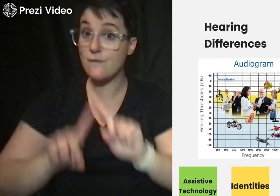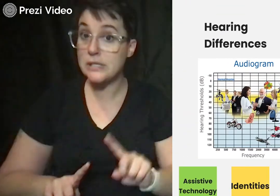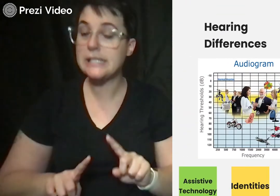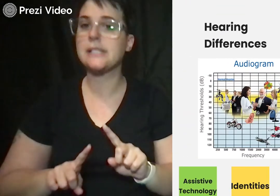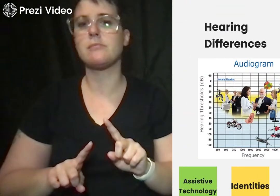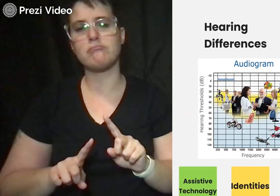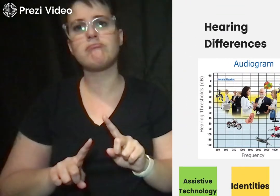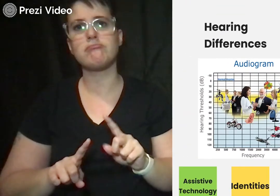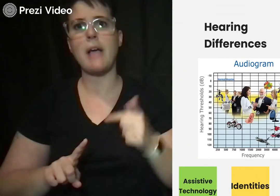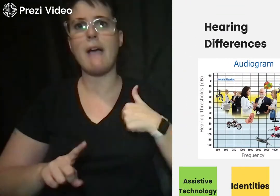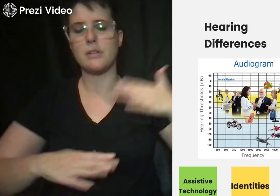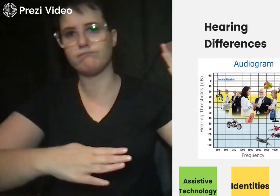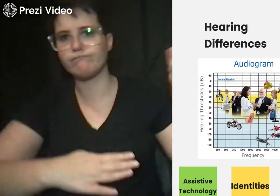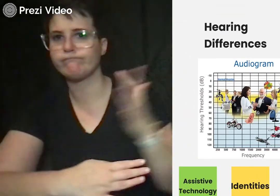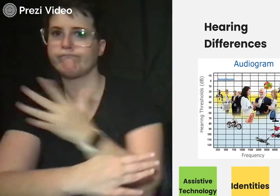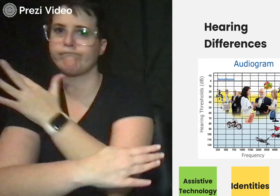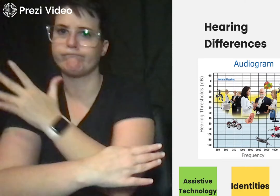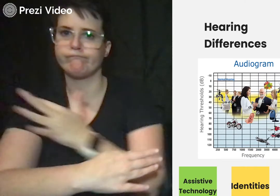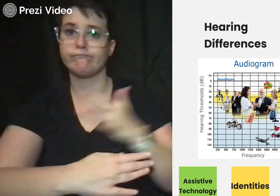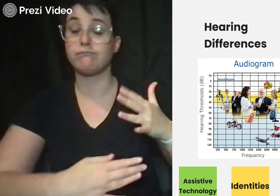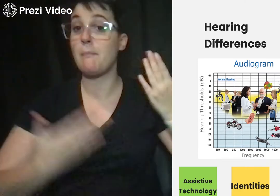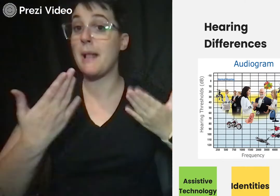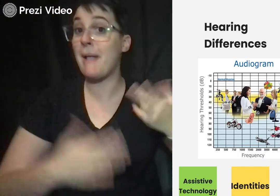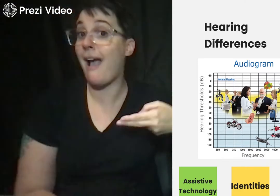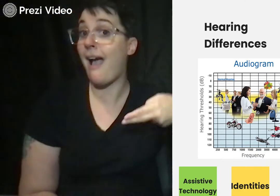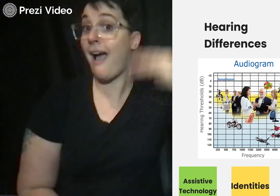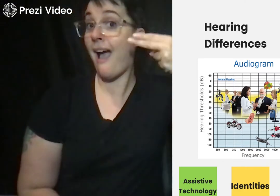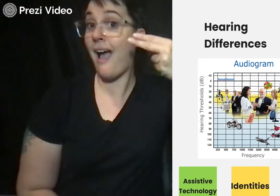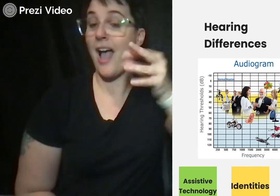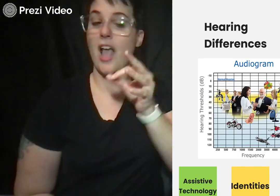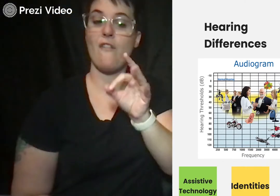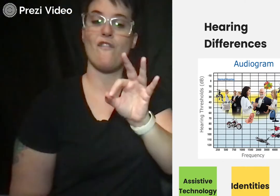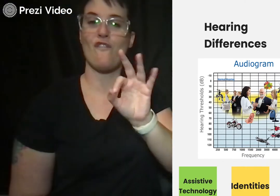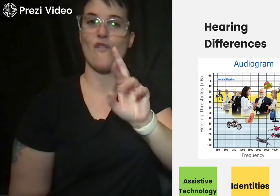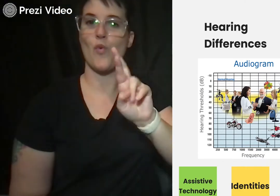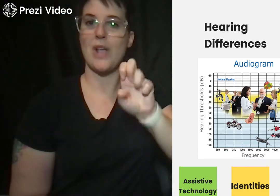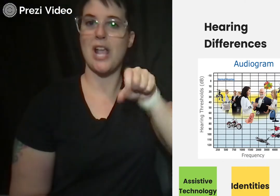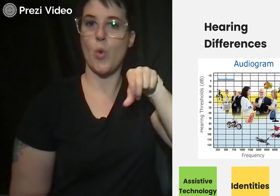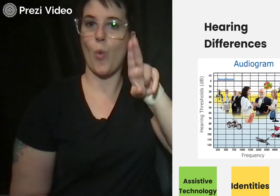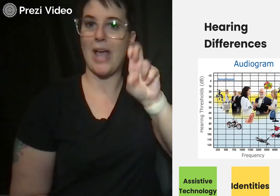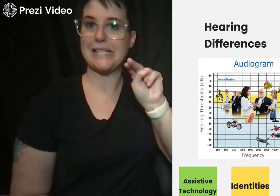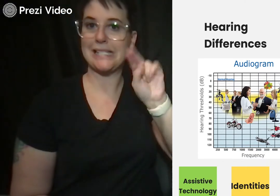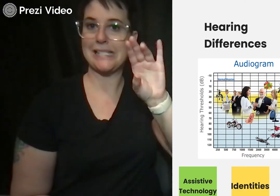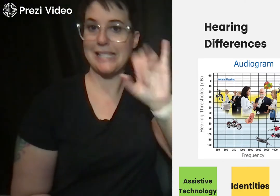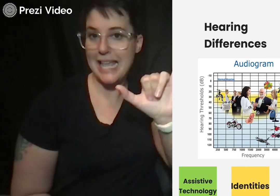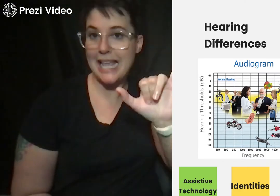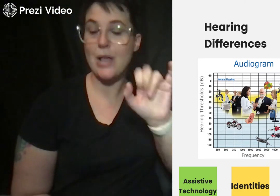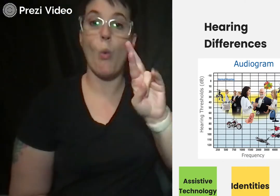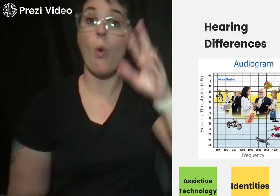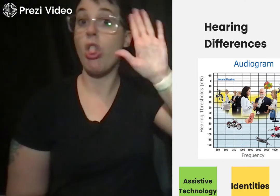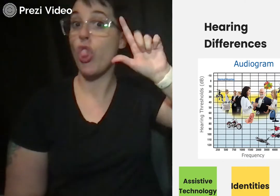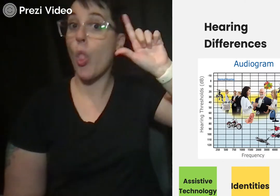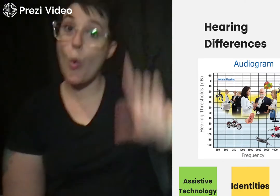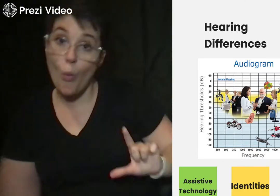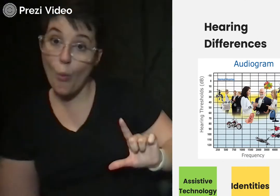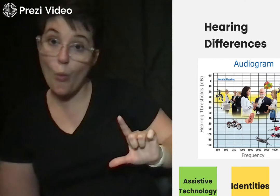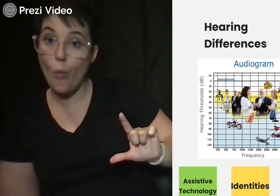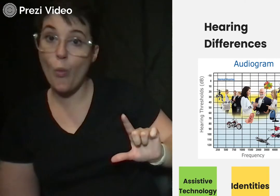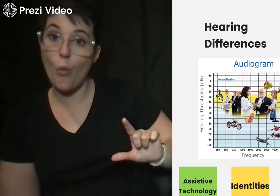Hearing differences can vary on a spectrum of high and low frequency sounds that can't be heard